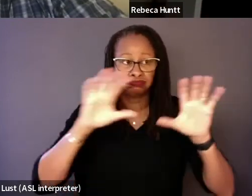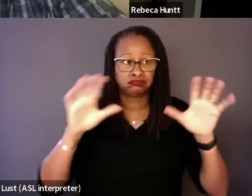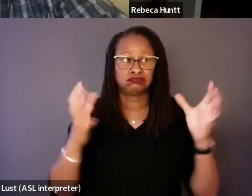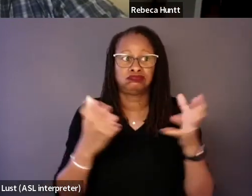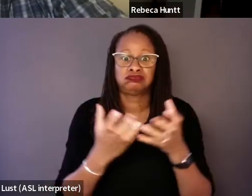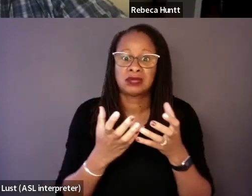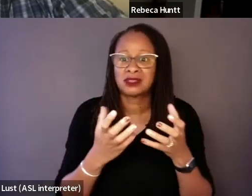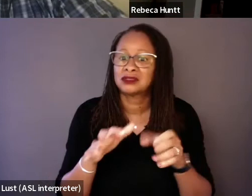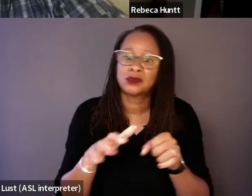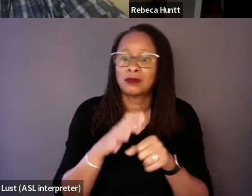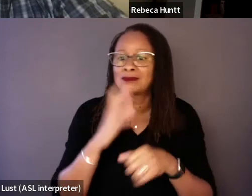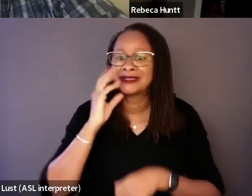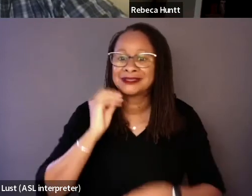sort of holistic experience.